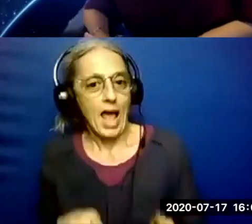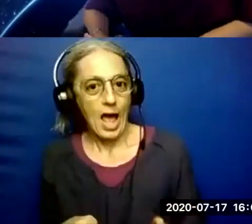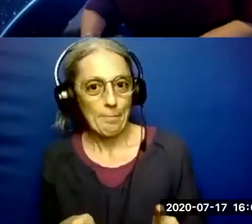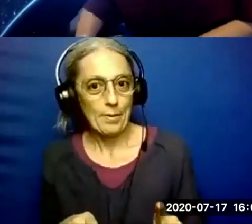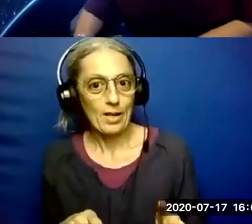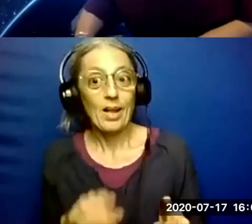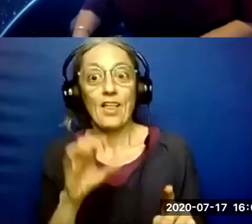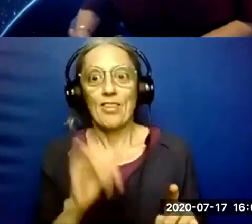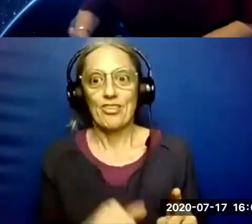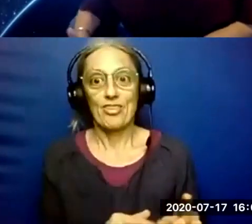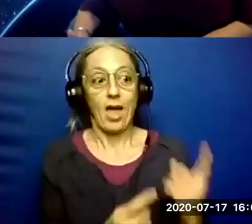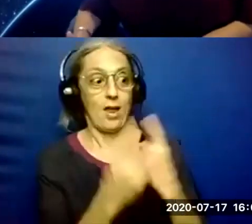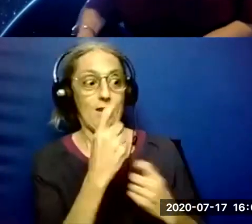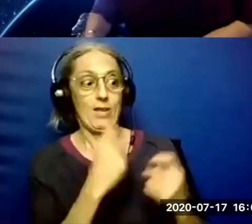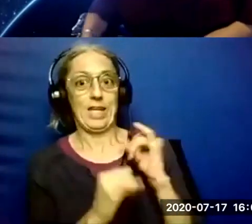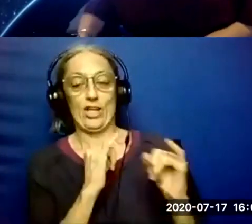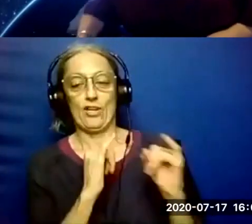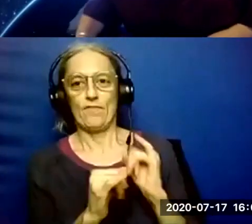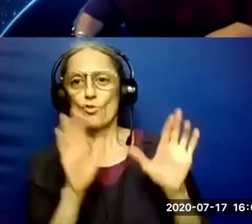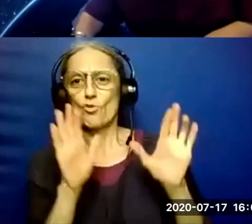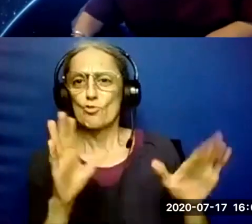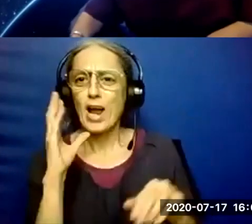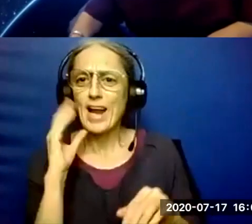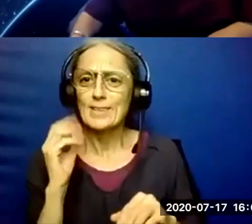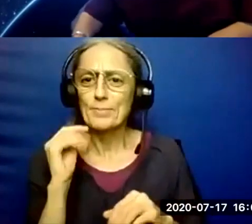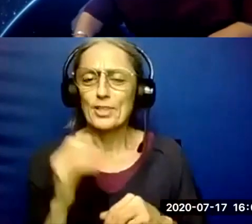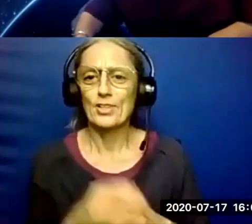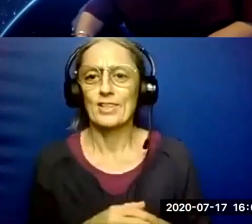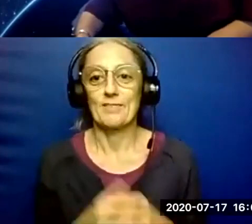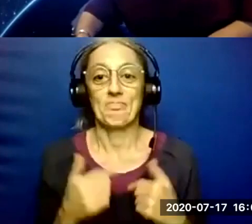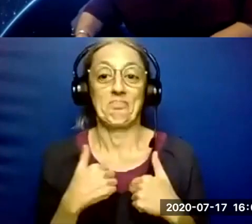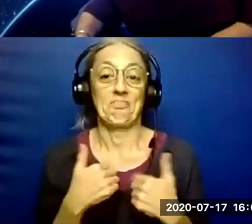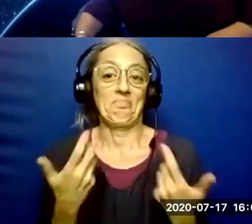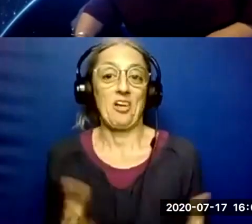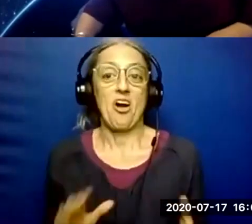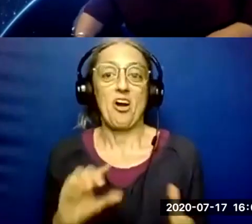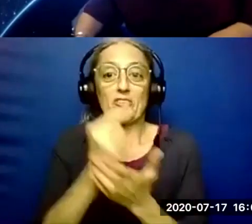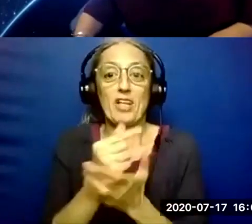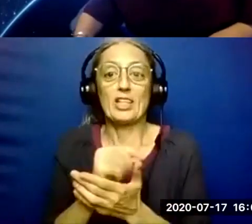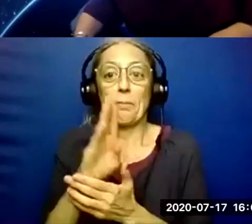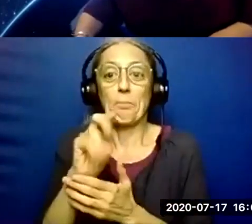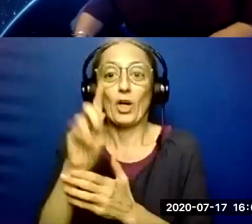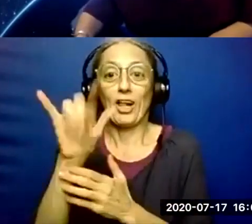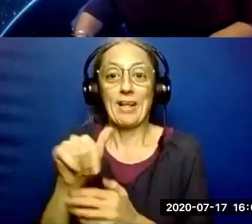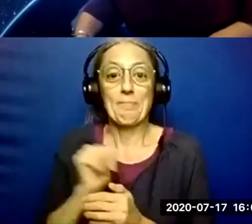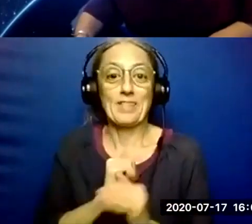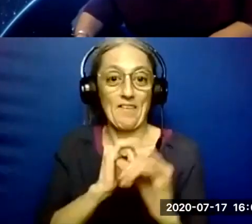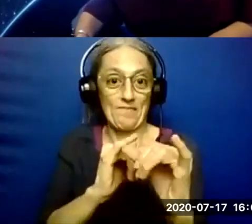Both as a Berkeley graduate but also as a disability rights